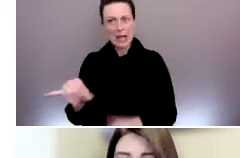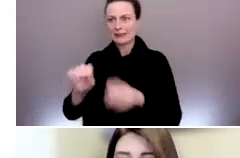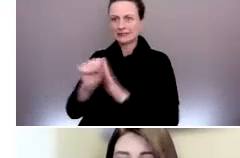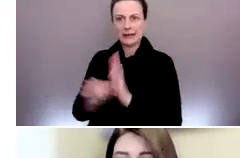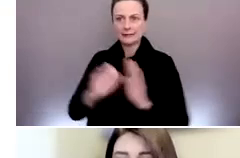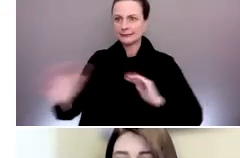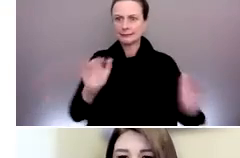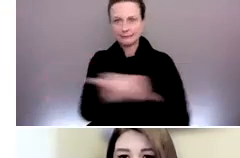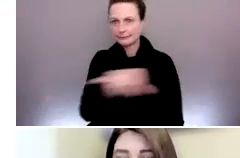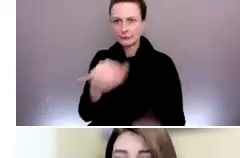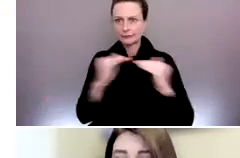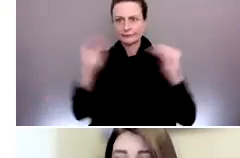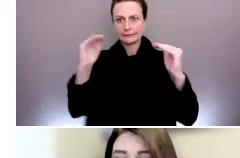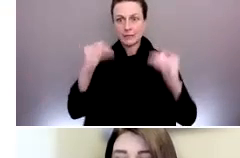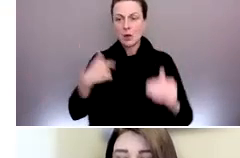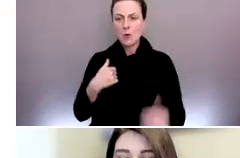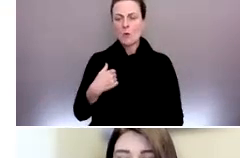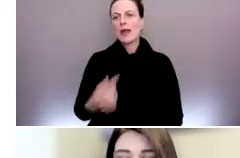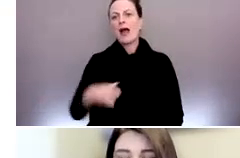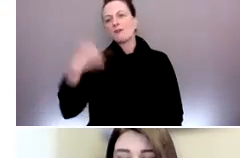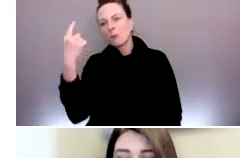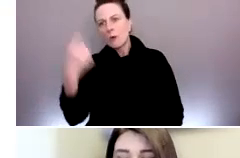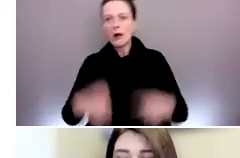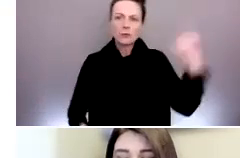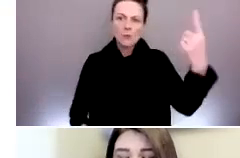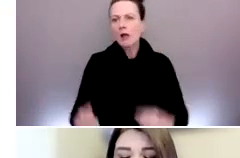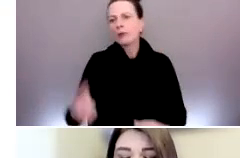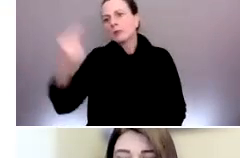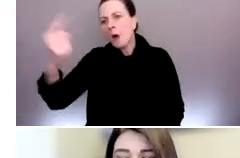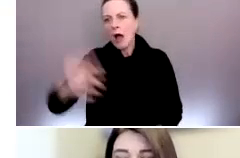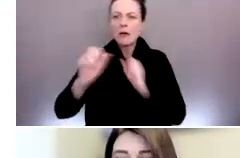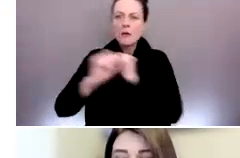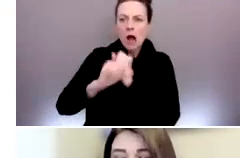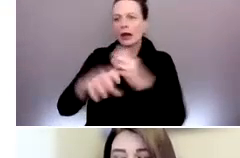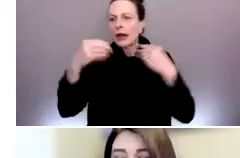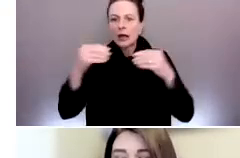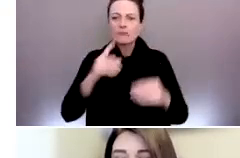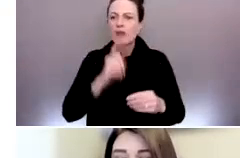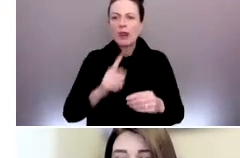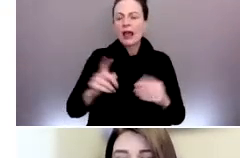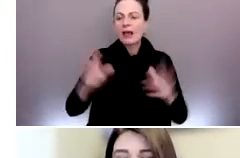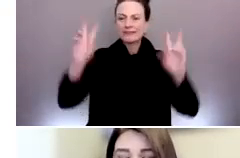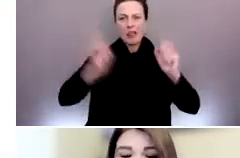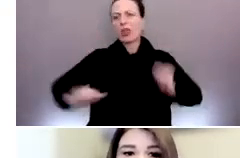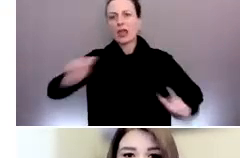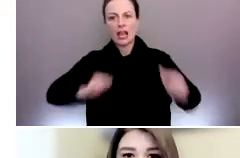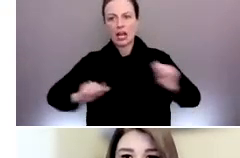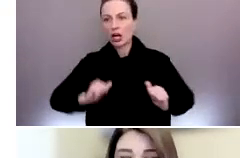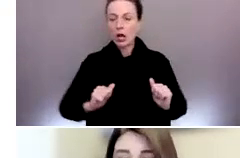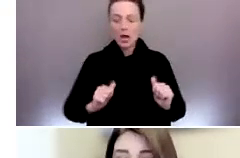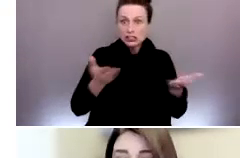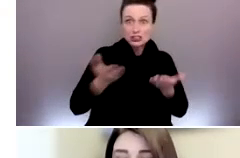We have invented one off projects, consultant theater, lack of representation and higher